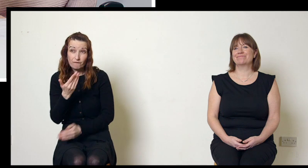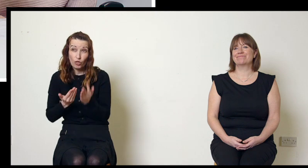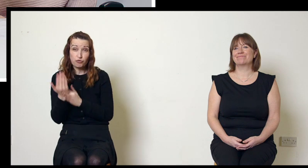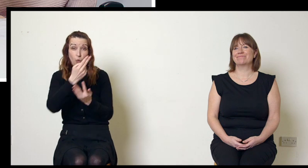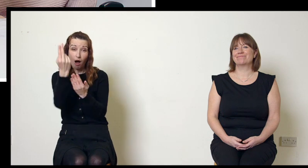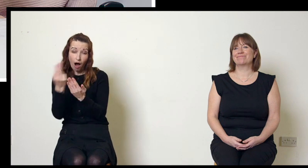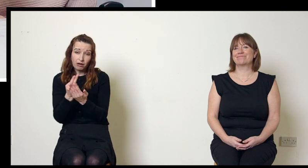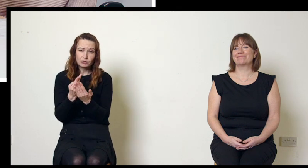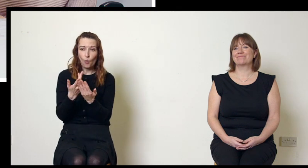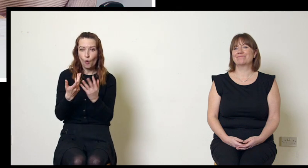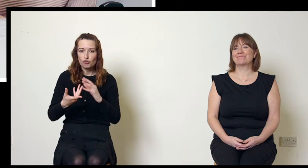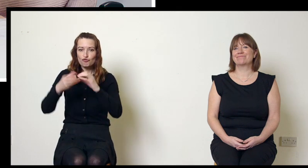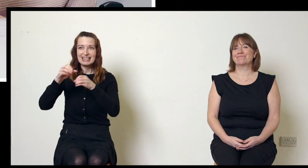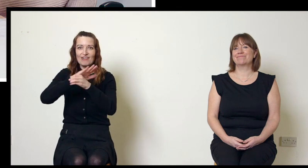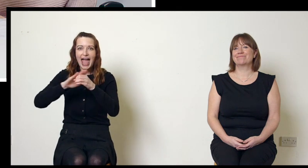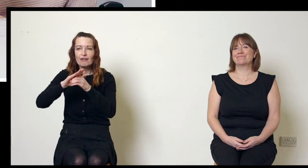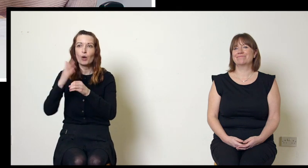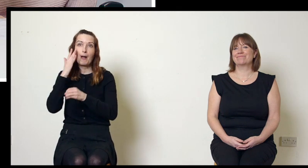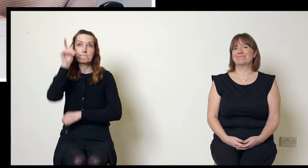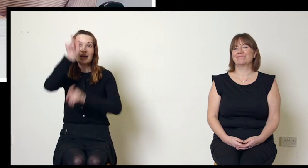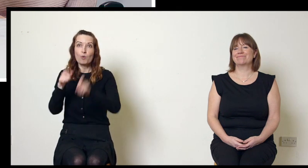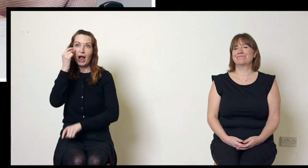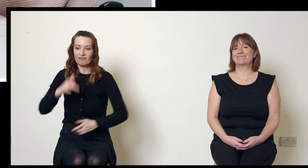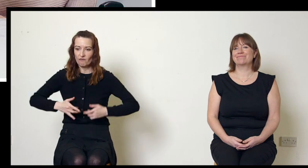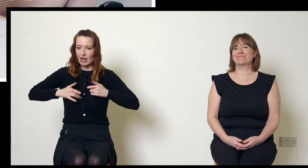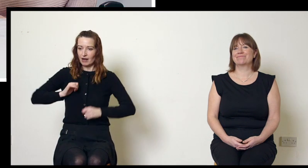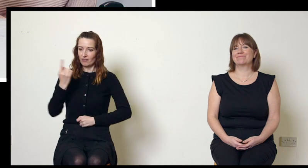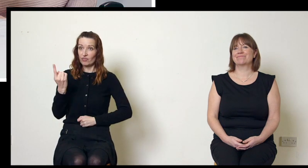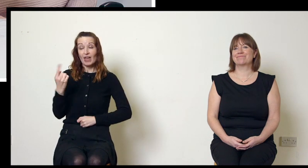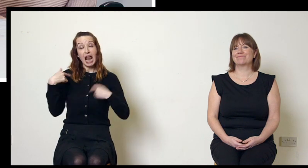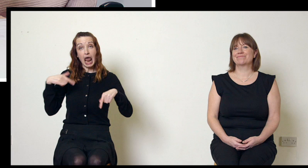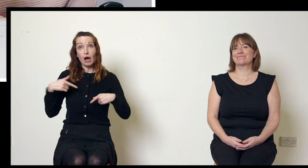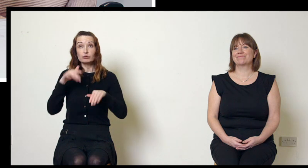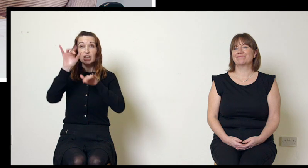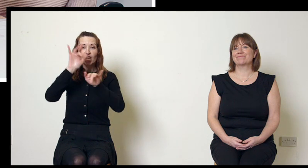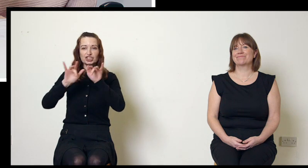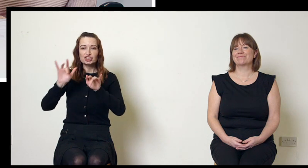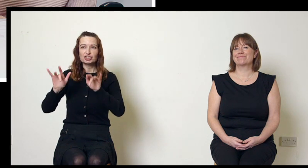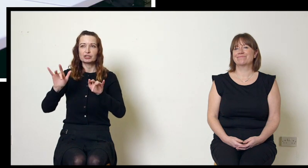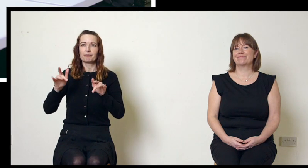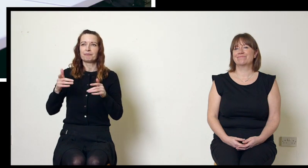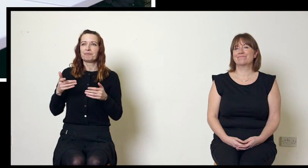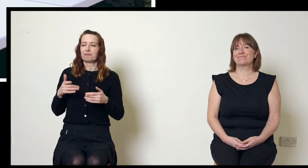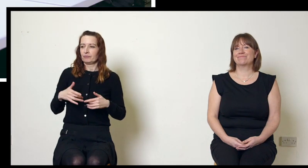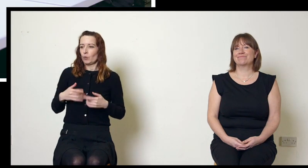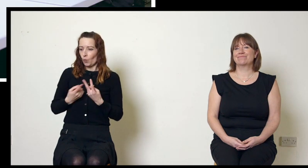where people feel like they can touch something. And there was also a set of chairs that were created